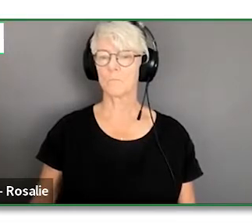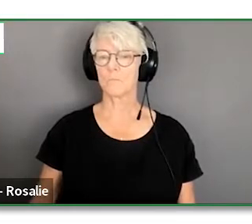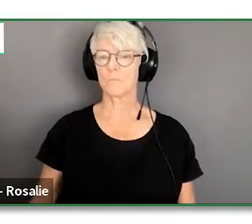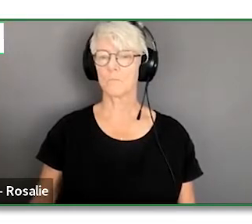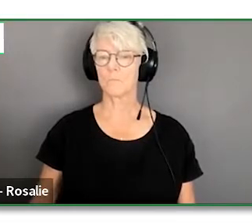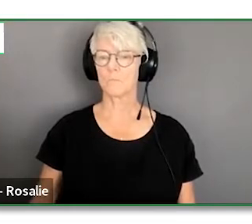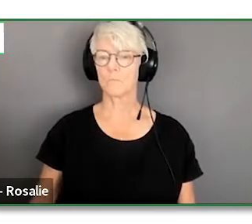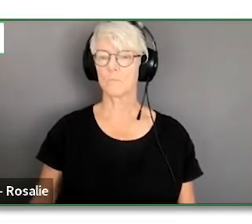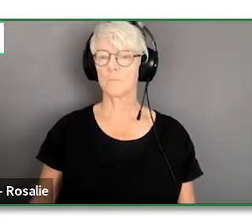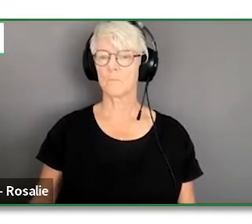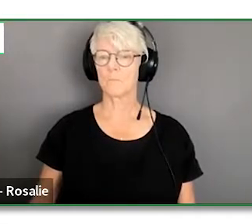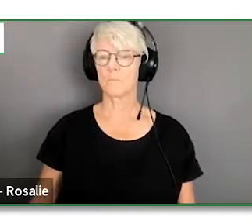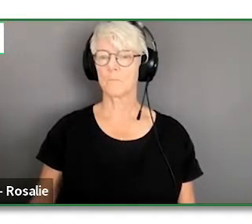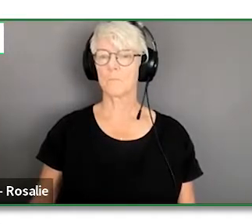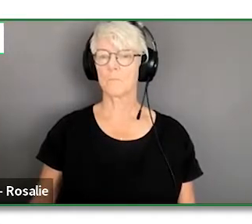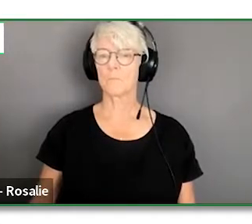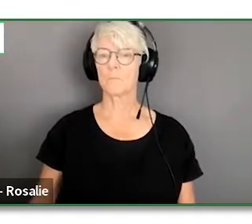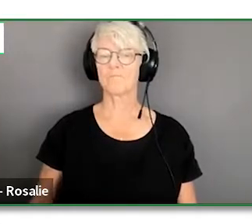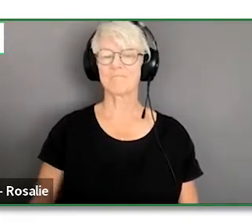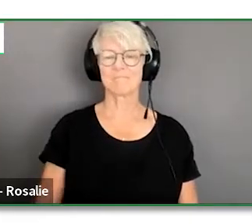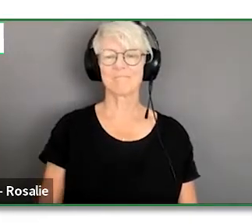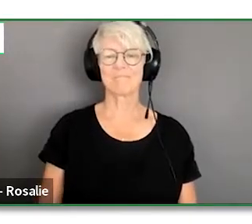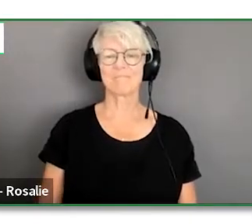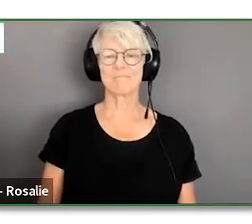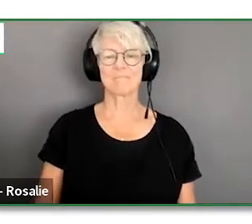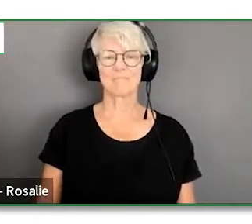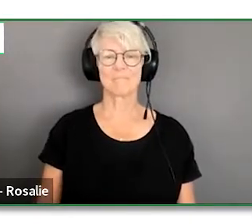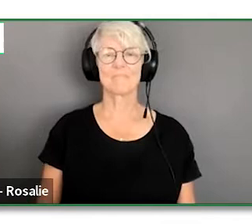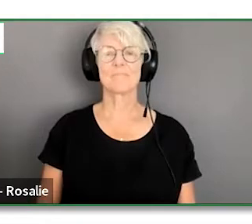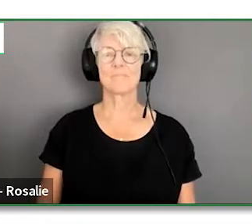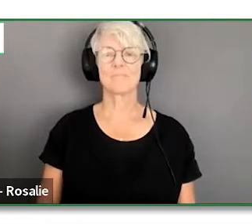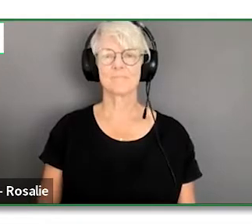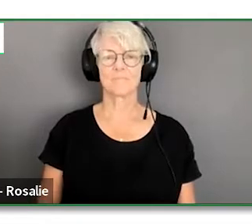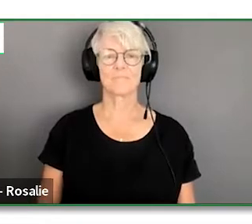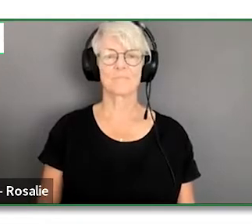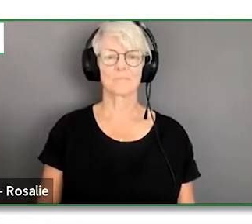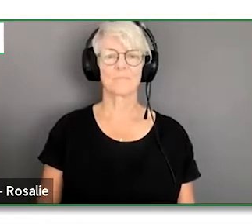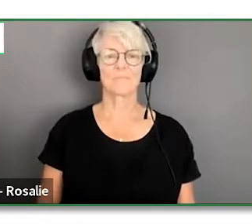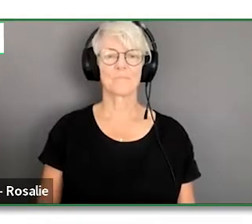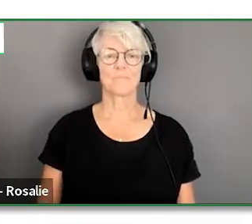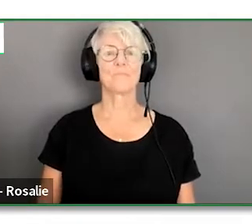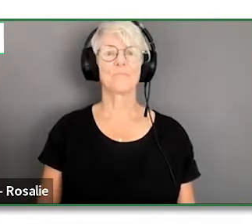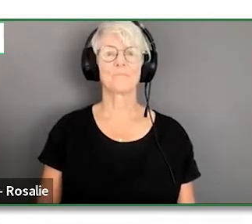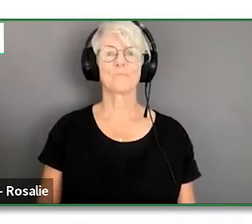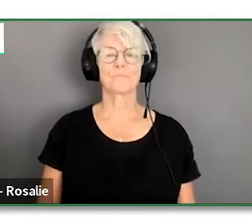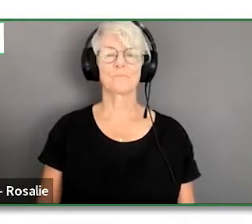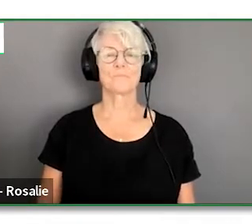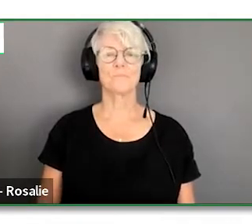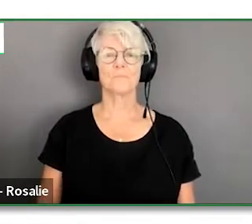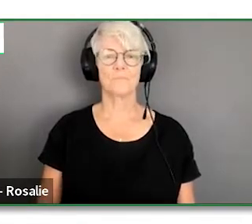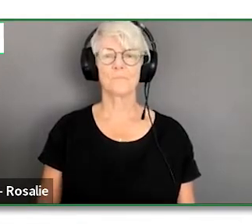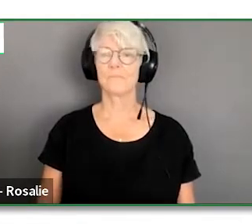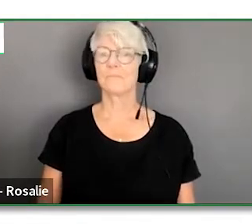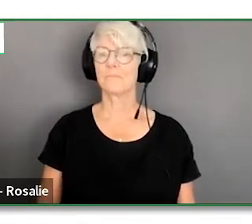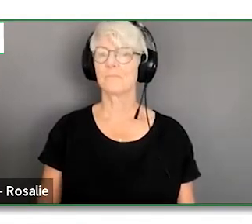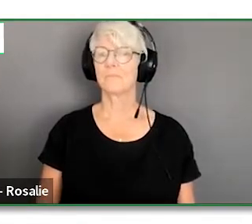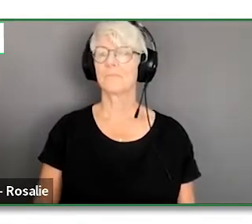shows the extent and the size of the agency. I know that in next few days and yesterday, tomorrow,